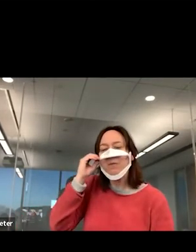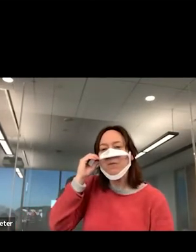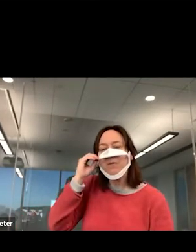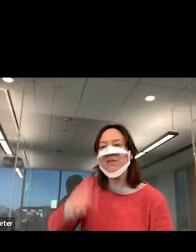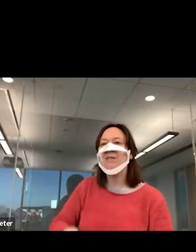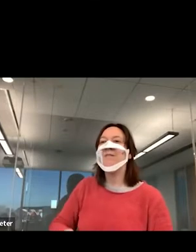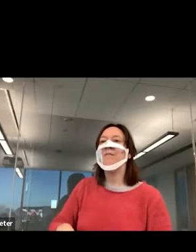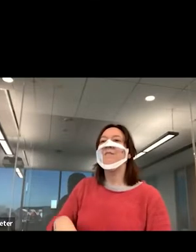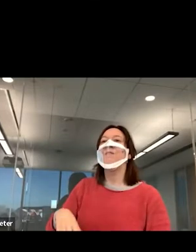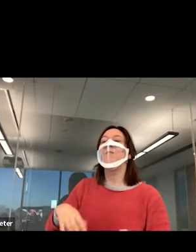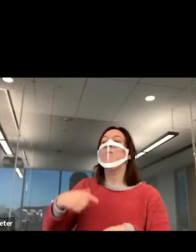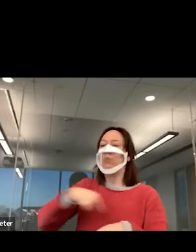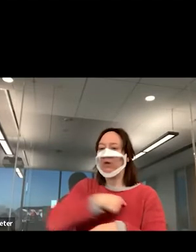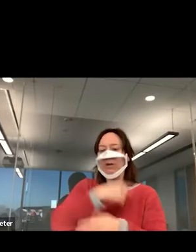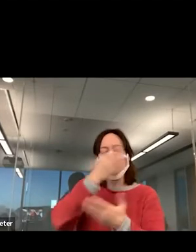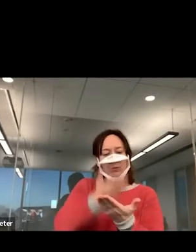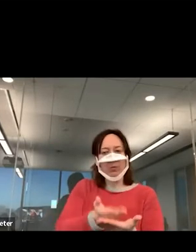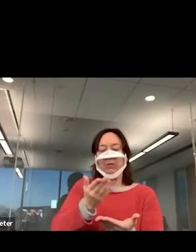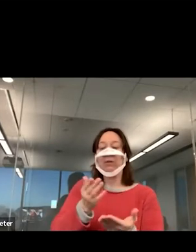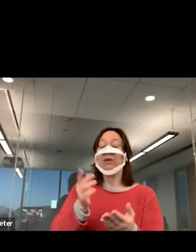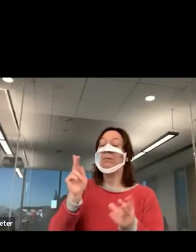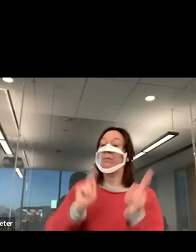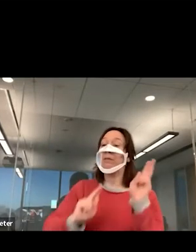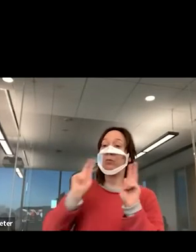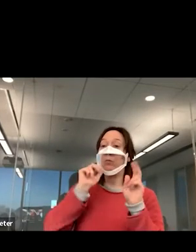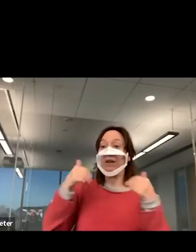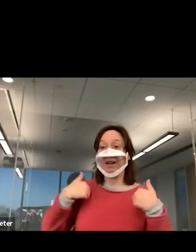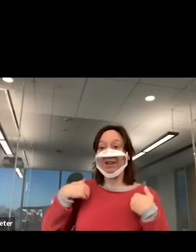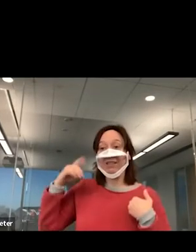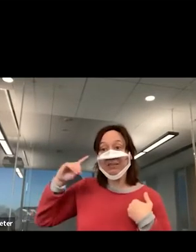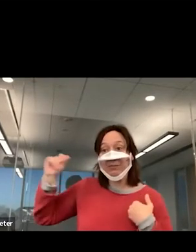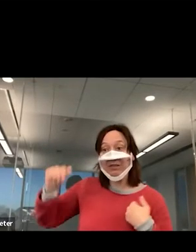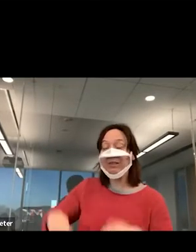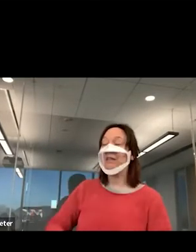we've proven that people with disabilities can be accommodated they can work from home